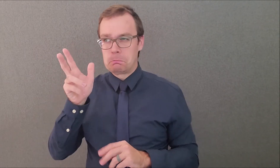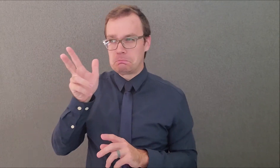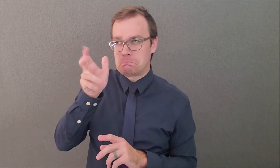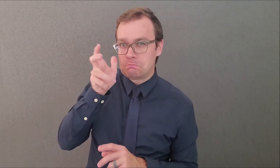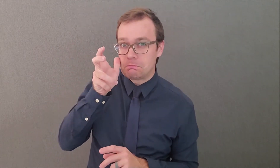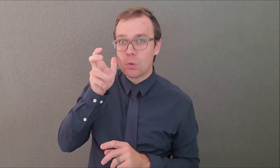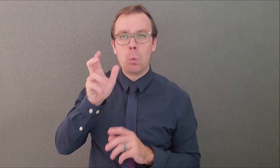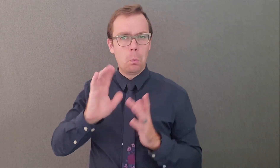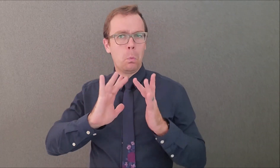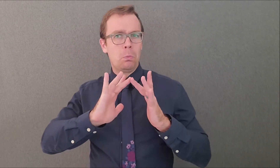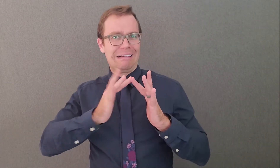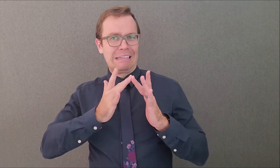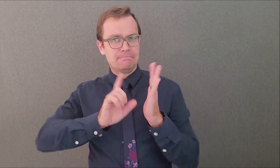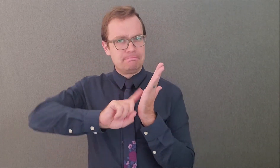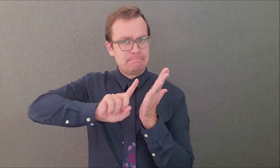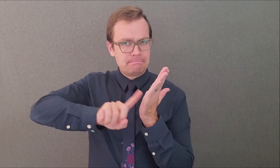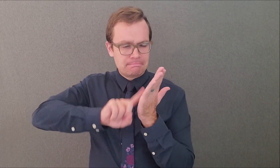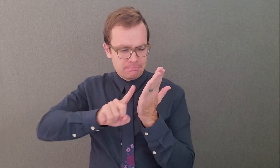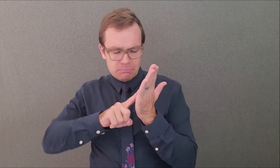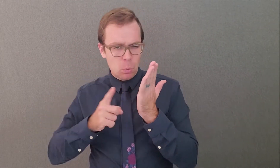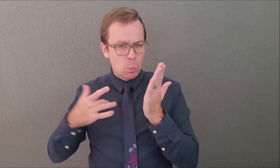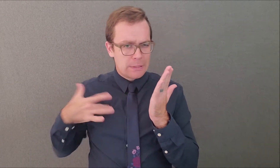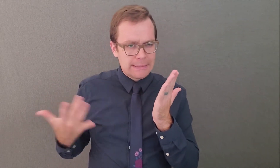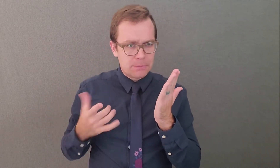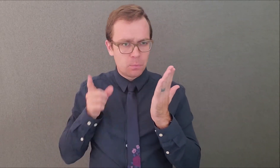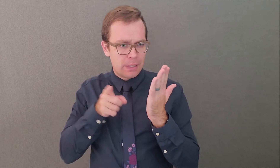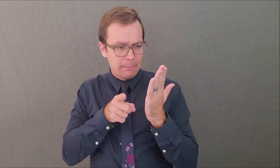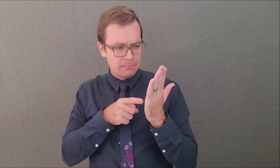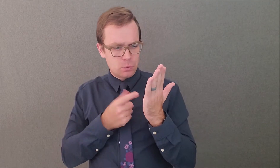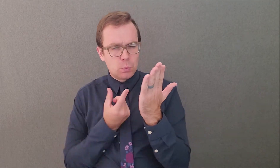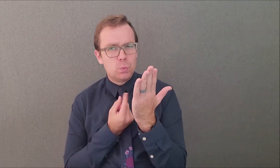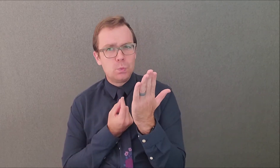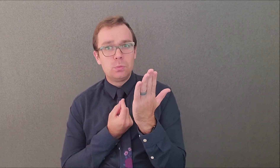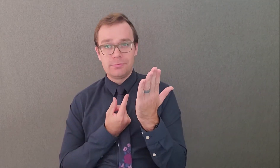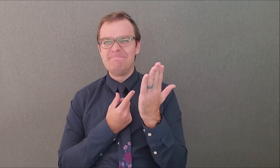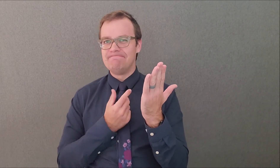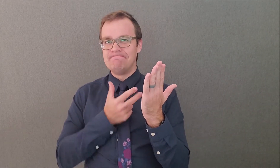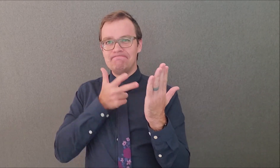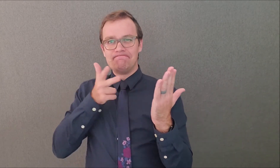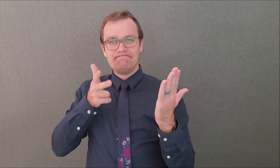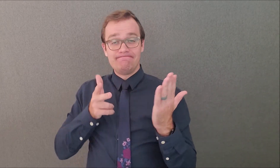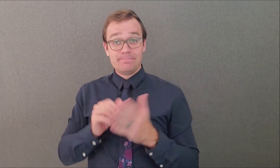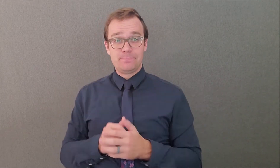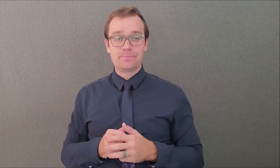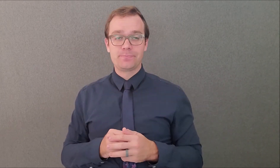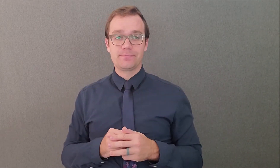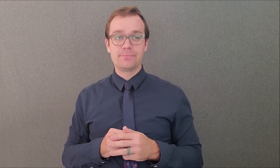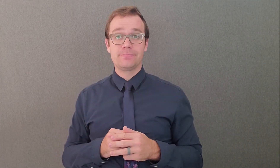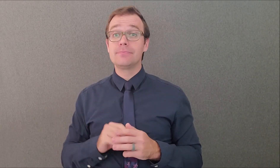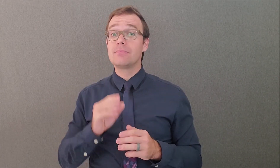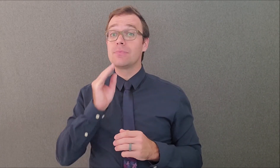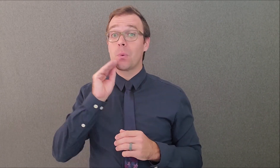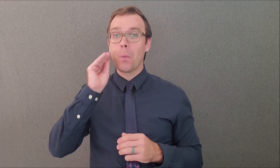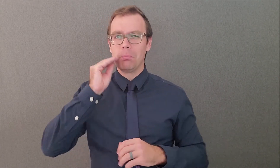or search the Internet for information and instructions. Secure your home.